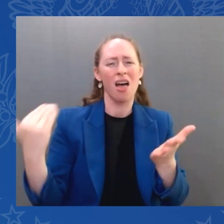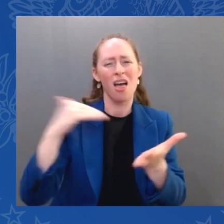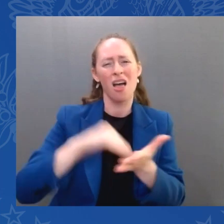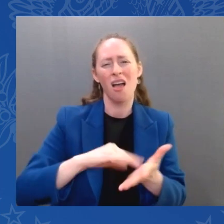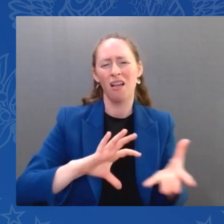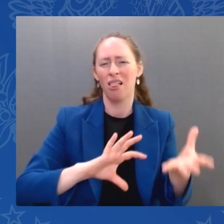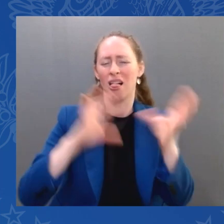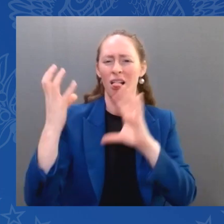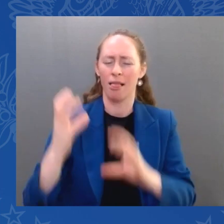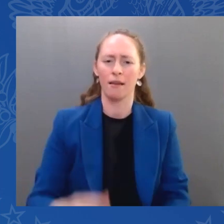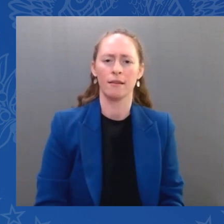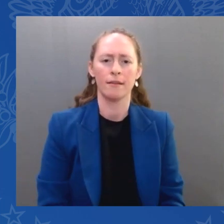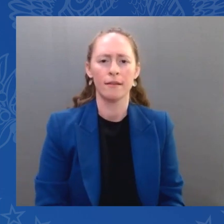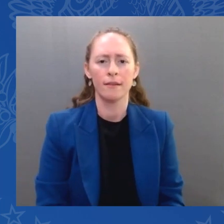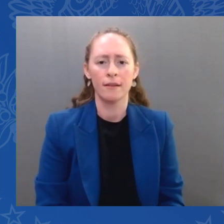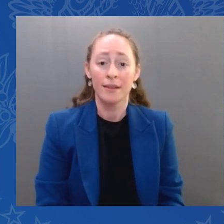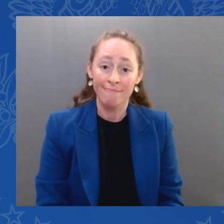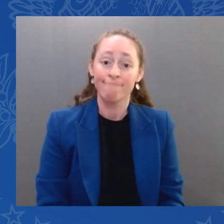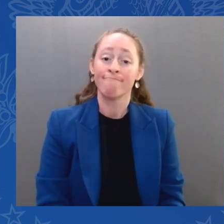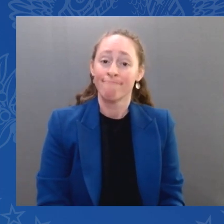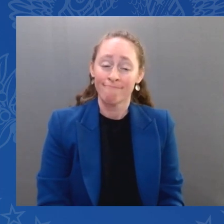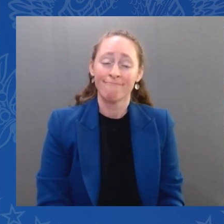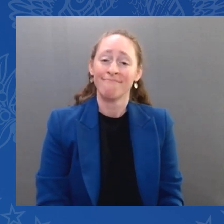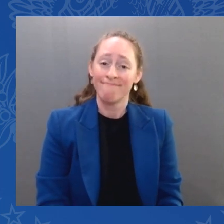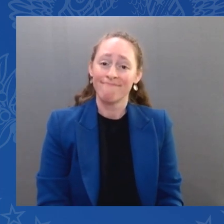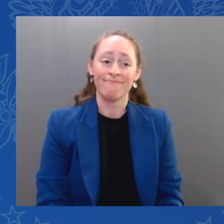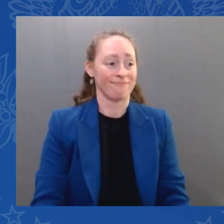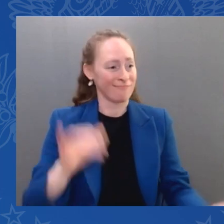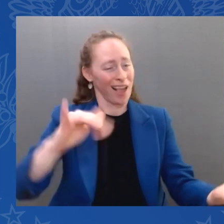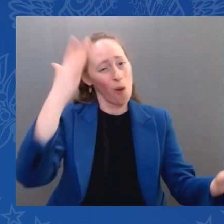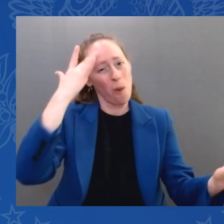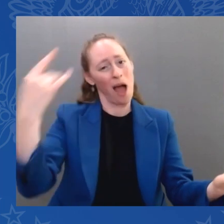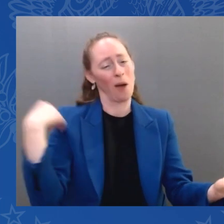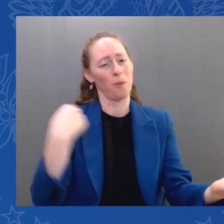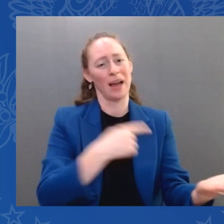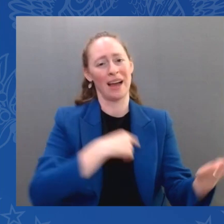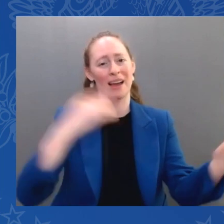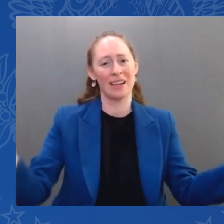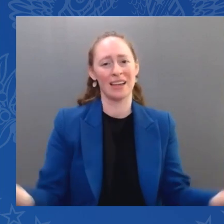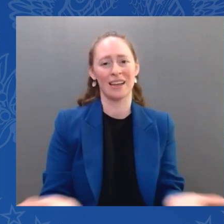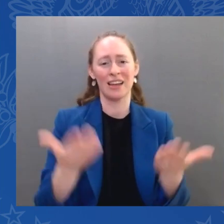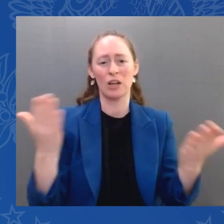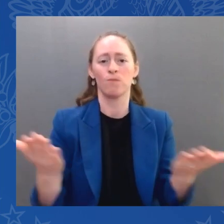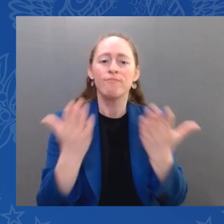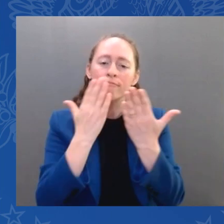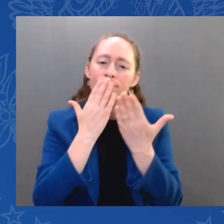Today, I want to thank those in Congress, both Democrat and Republicans, who erased that invisible line dividing our nation